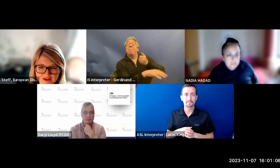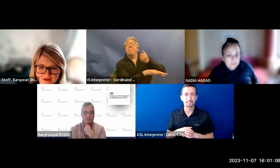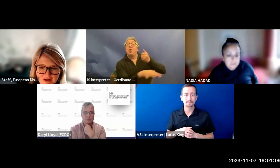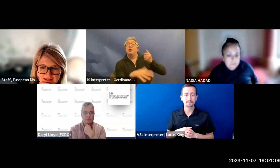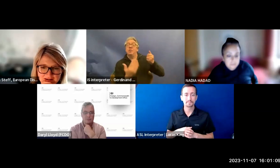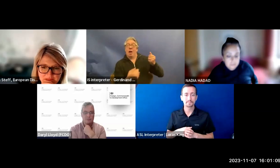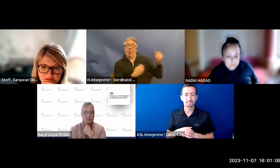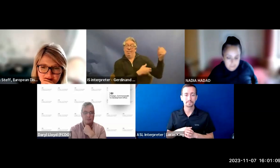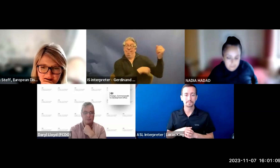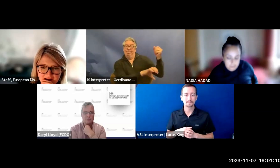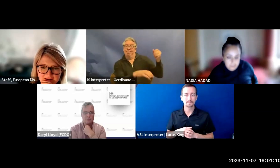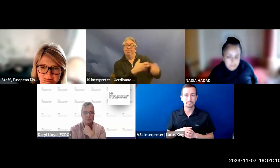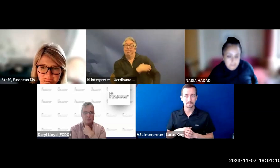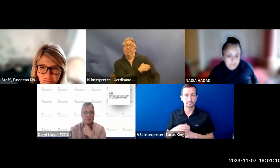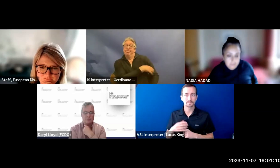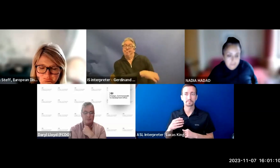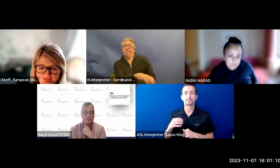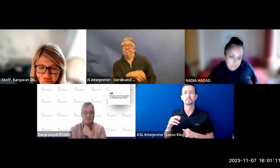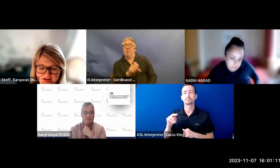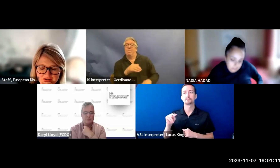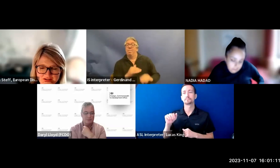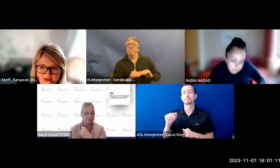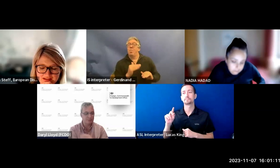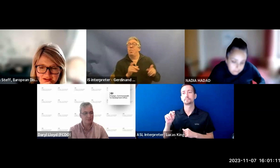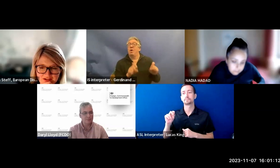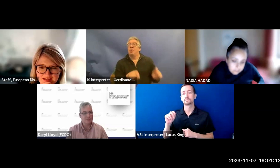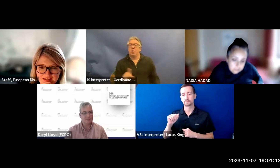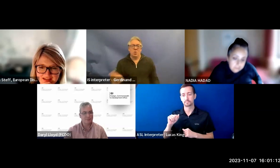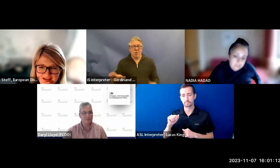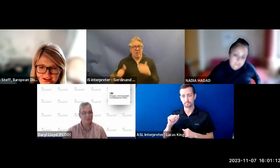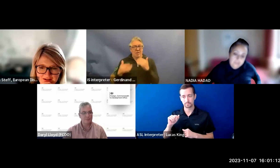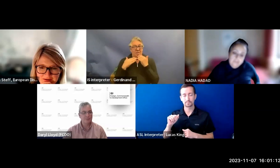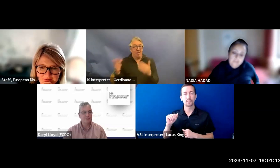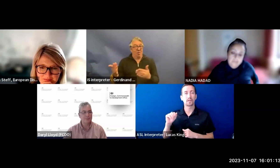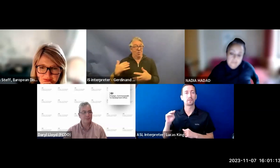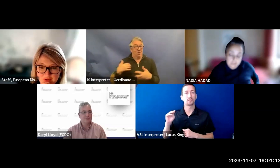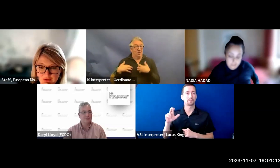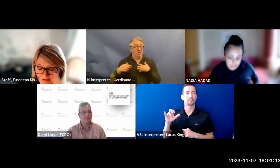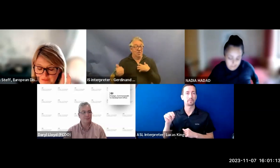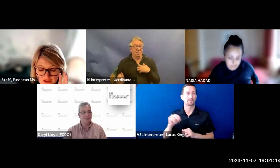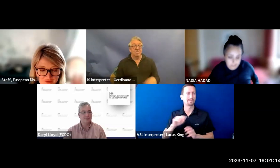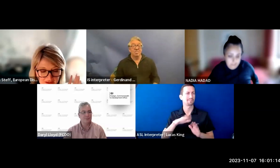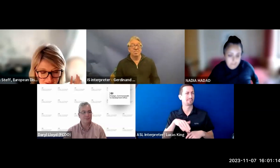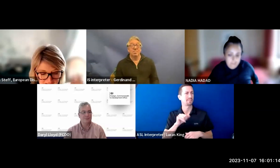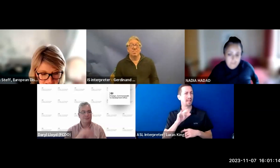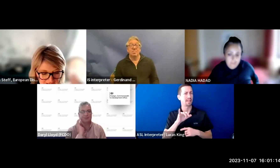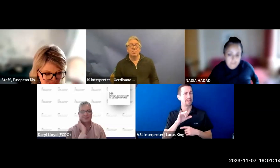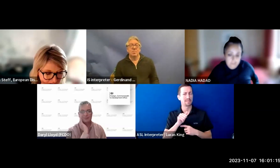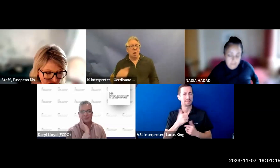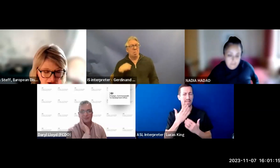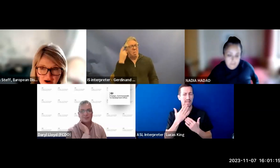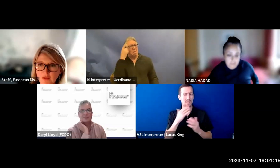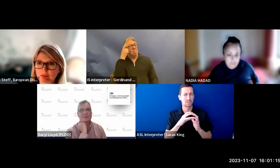Thank you. That's very interesting. I'm thinking of EDF and our own members,